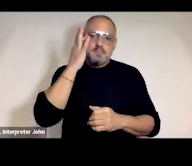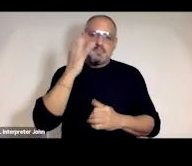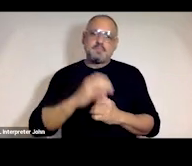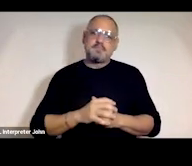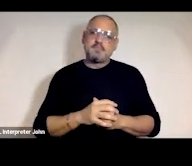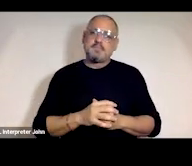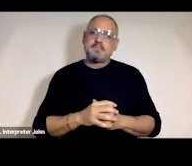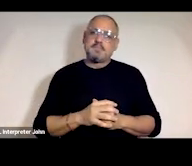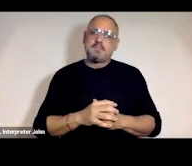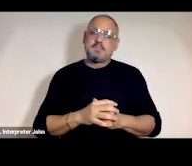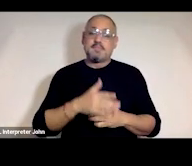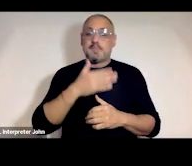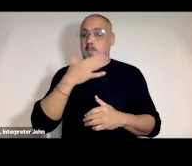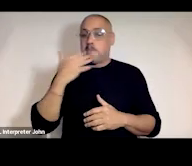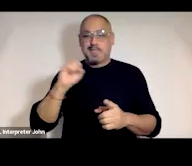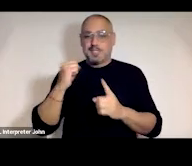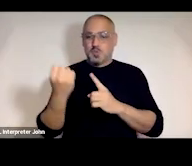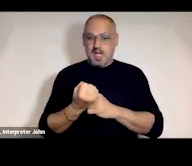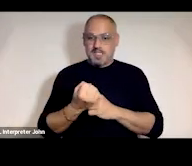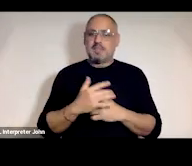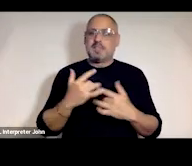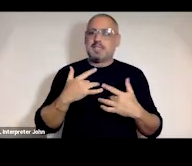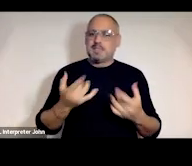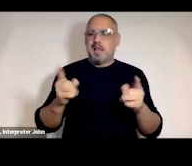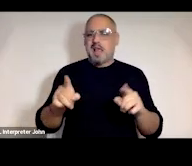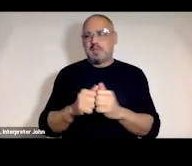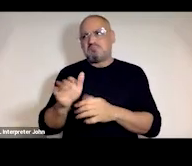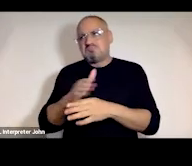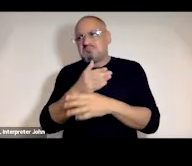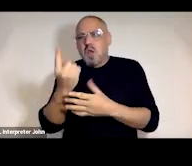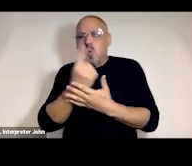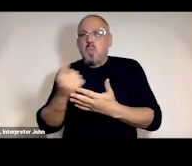In the best case scenario, this usually happens within about a week or so.